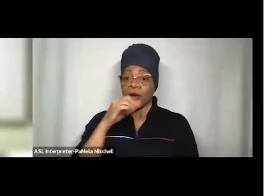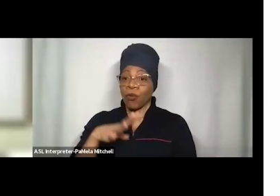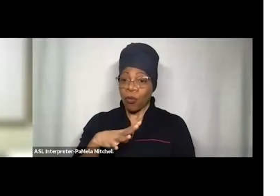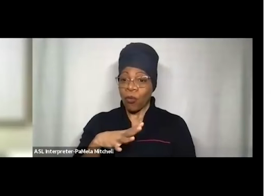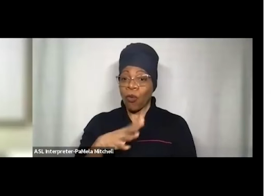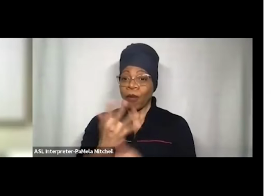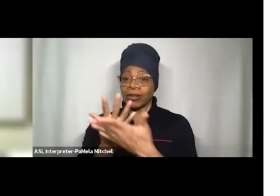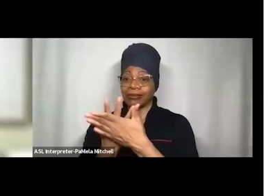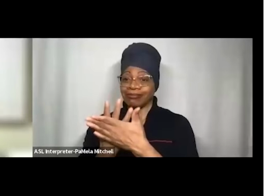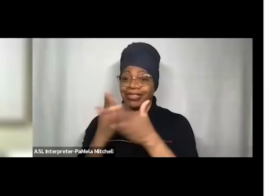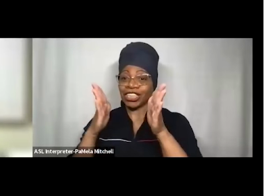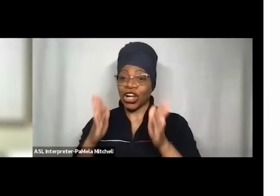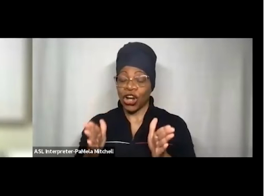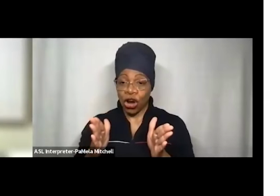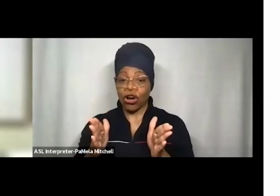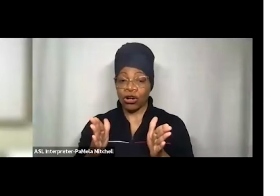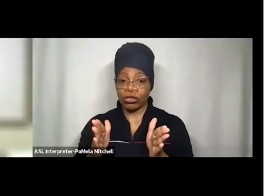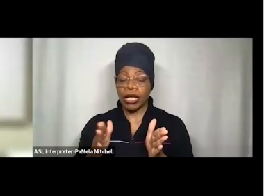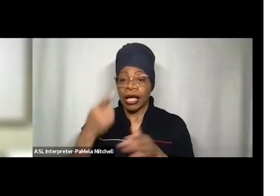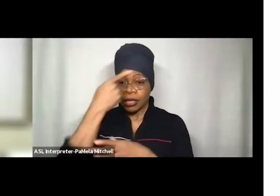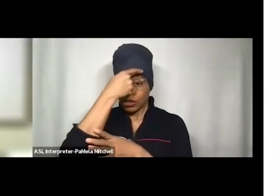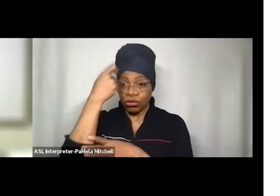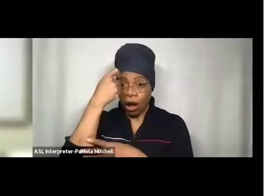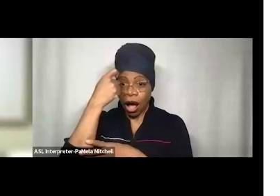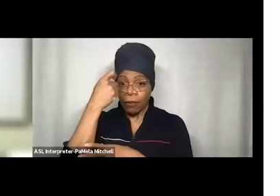of trauma self-reported by people on the a SI.